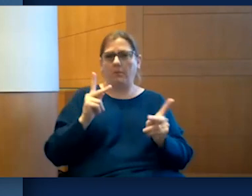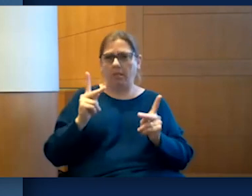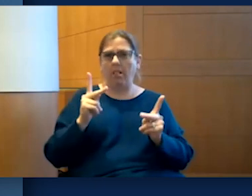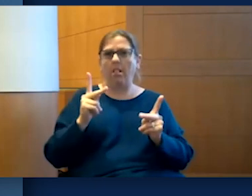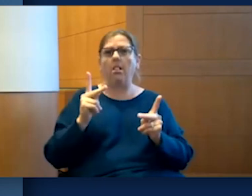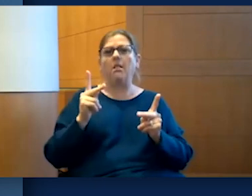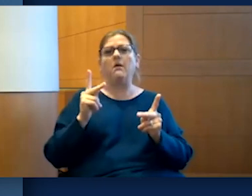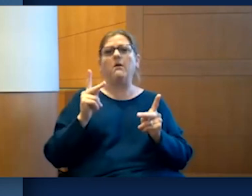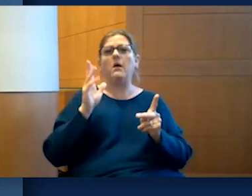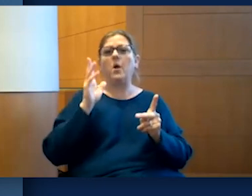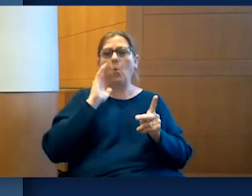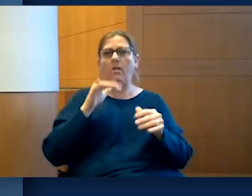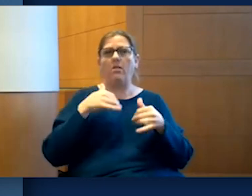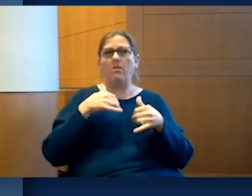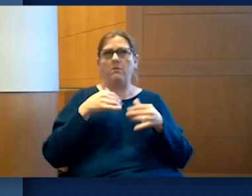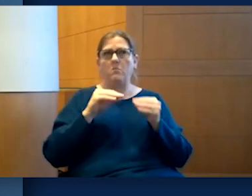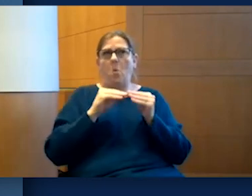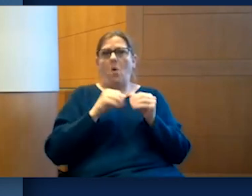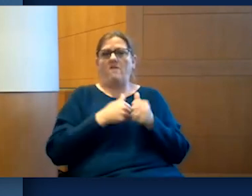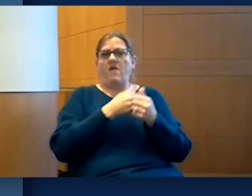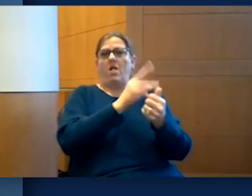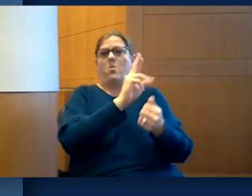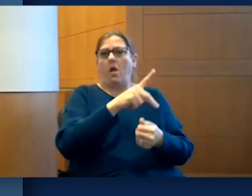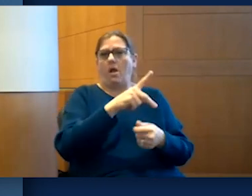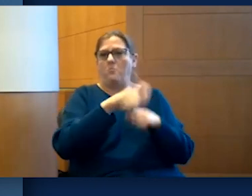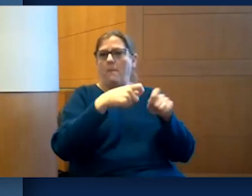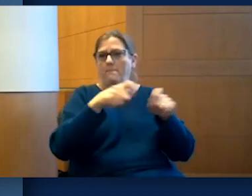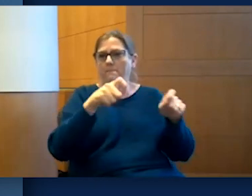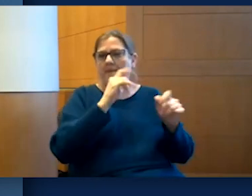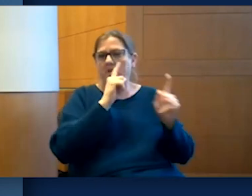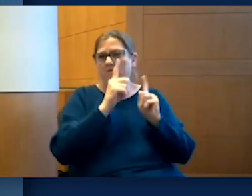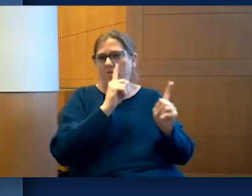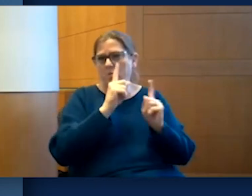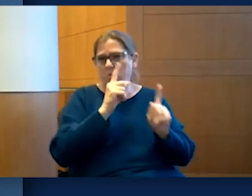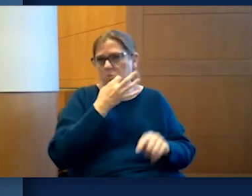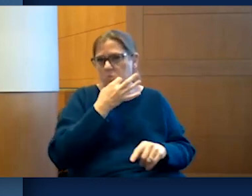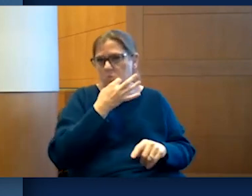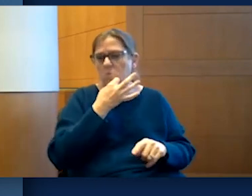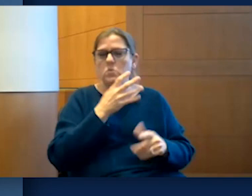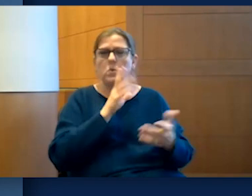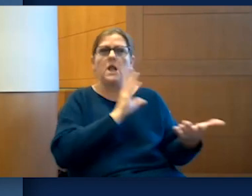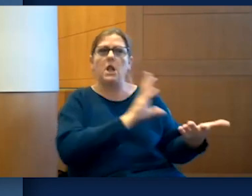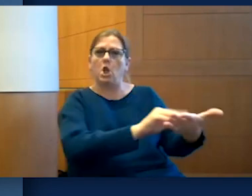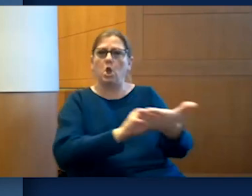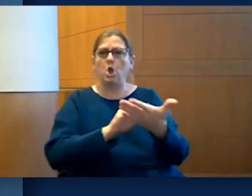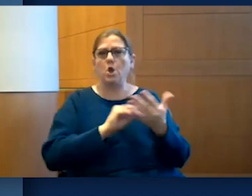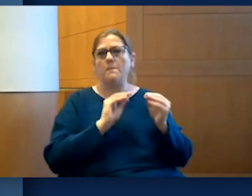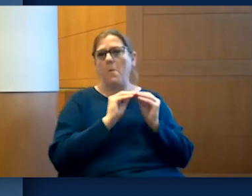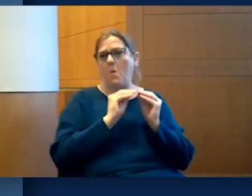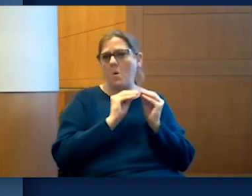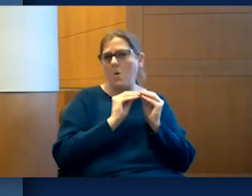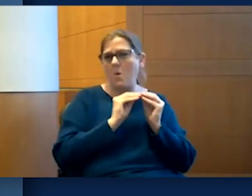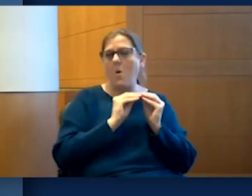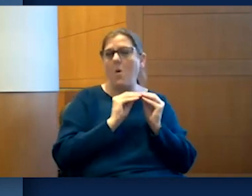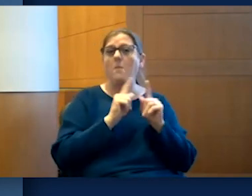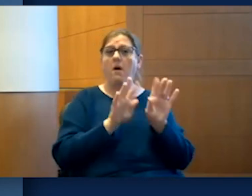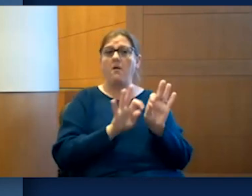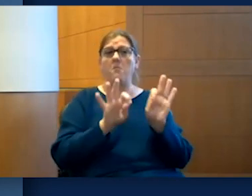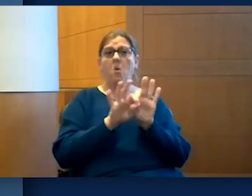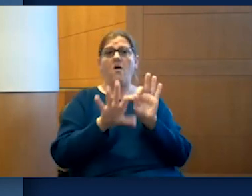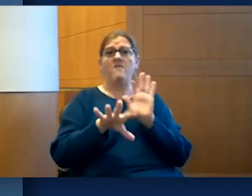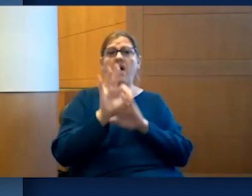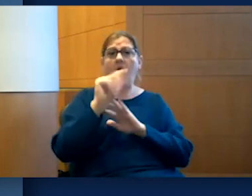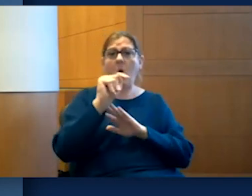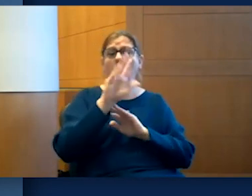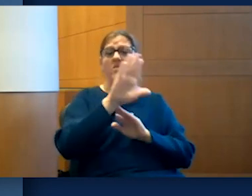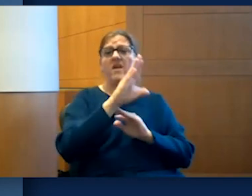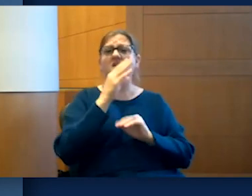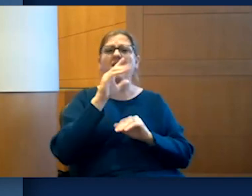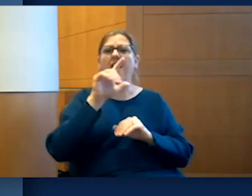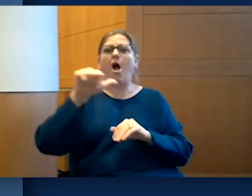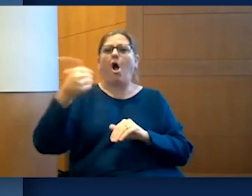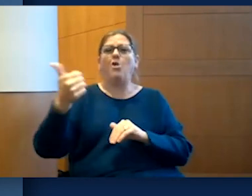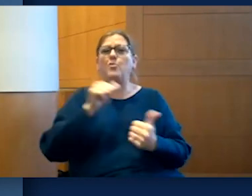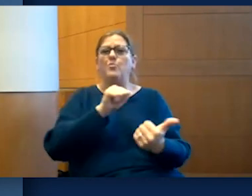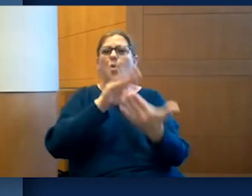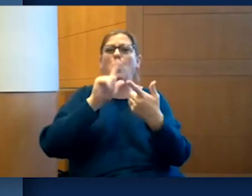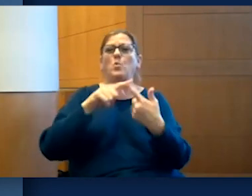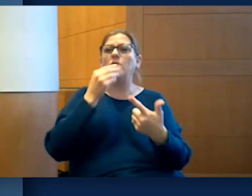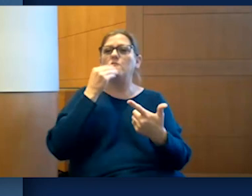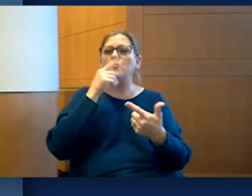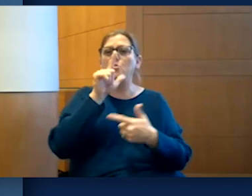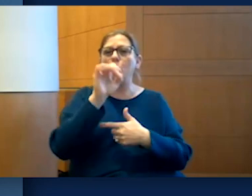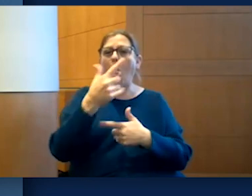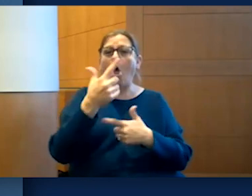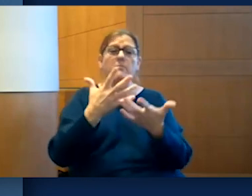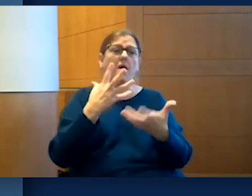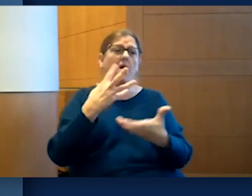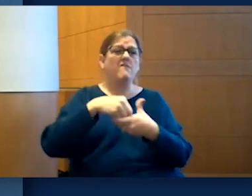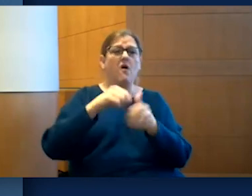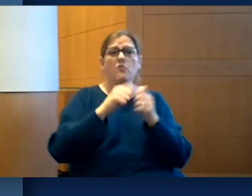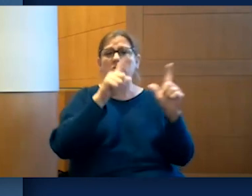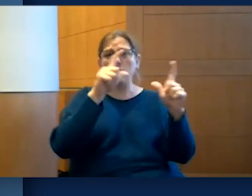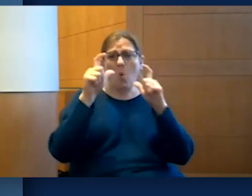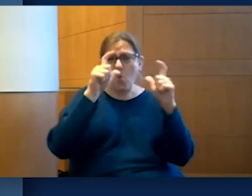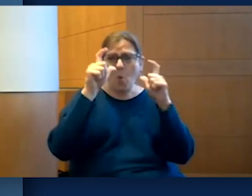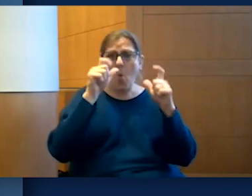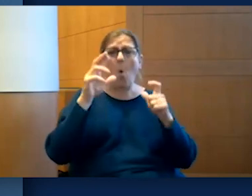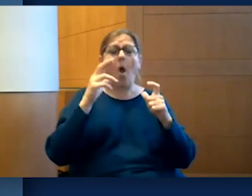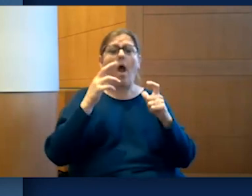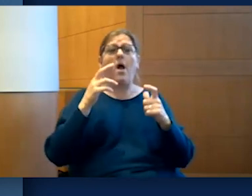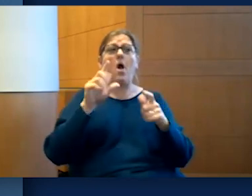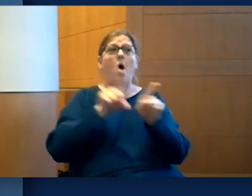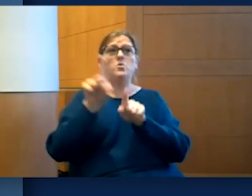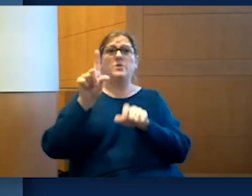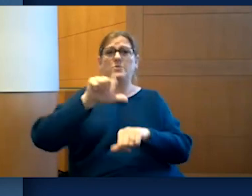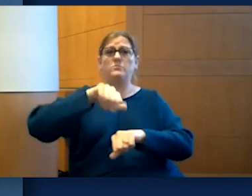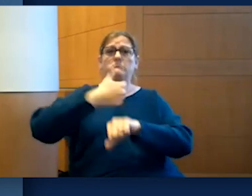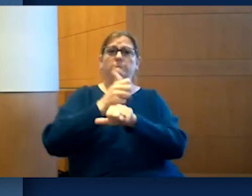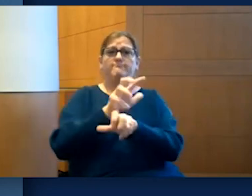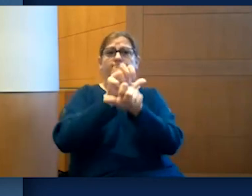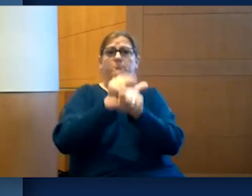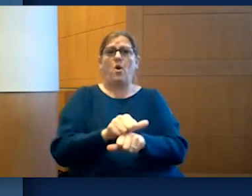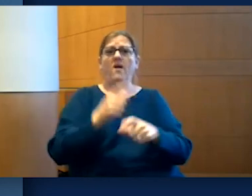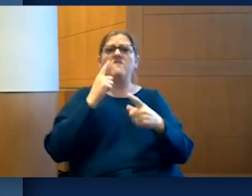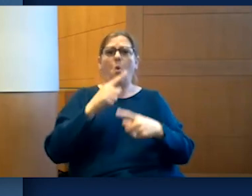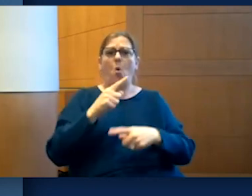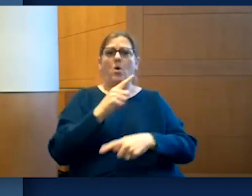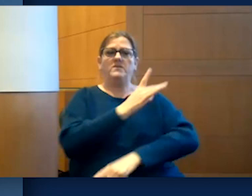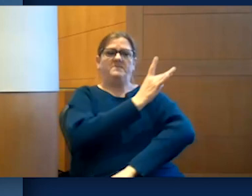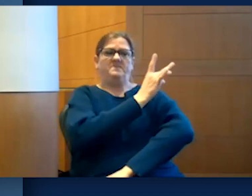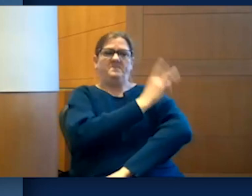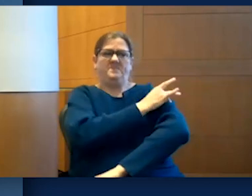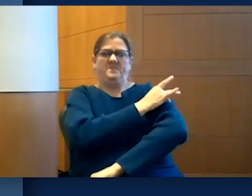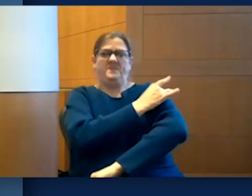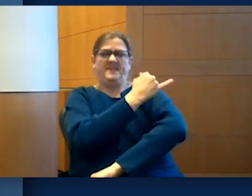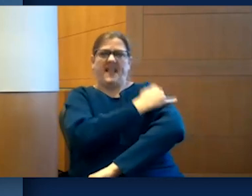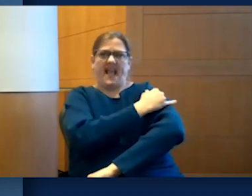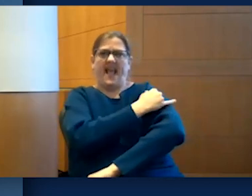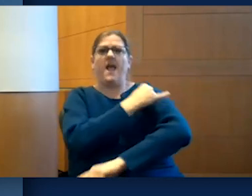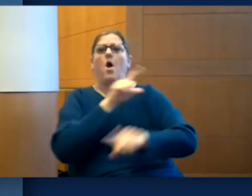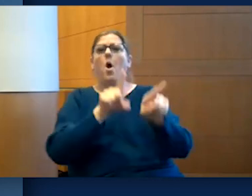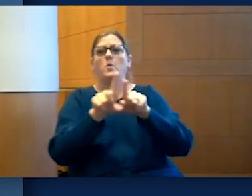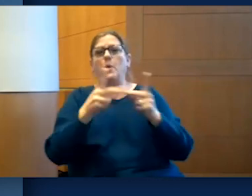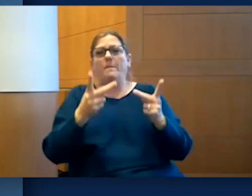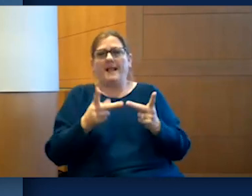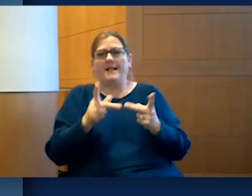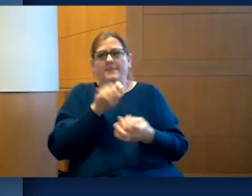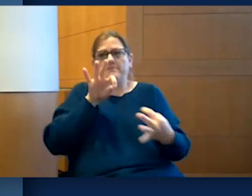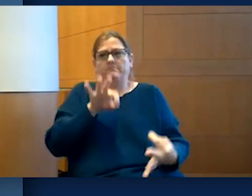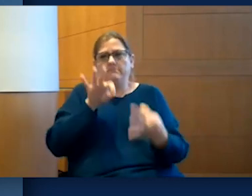And then, next steps, we're still wrapping up. We have a few individuals that we're going to be doing the follow-up/wrap-up interviews, so we have more to learn. But the key thing is finding out food log alternatives, whether like photos, and we also need to have a protocol for sensor adhesion and placement to make sure we get that set.